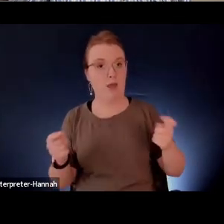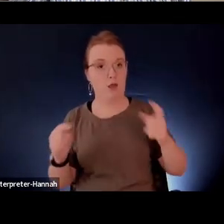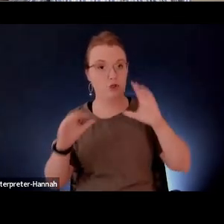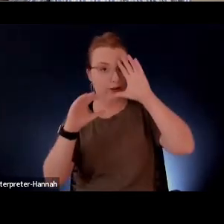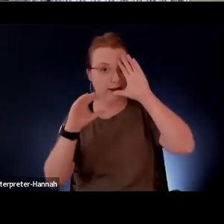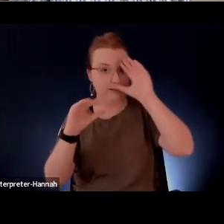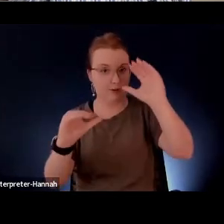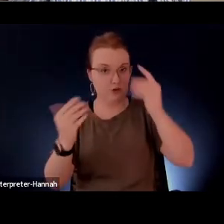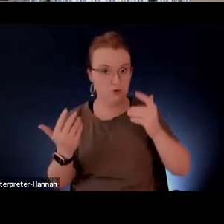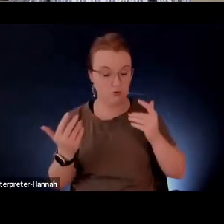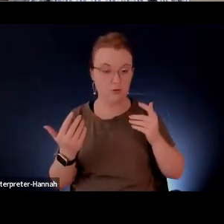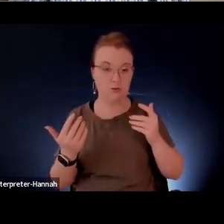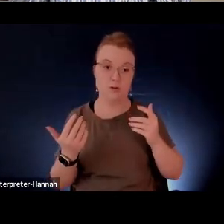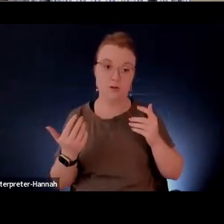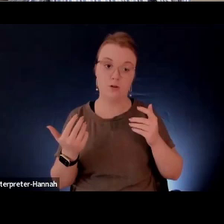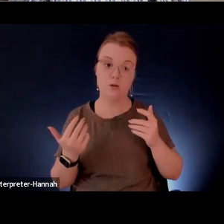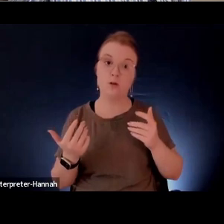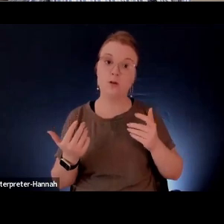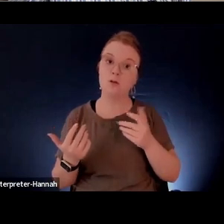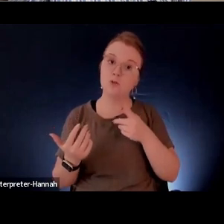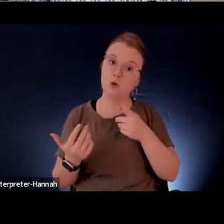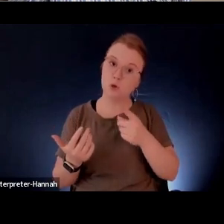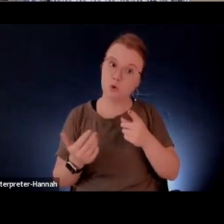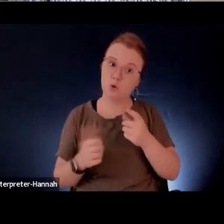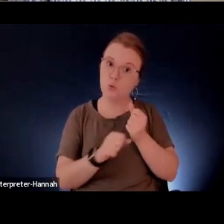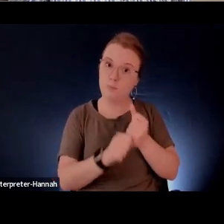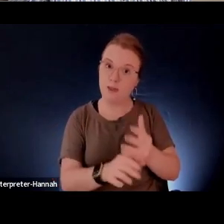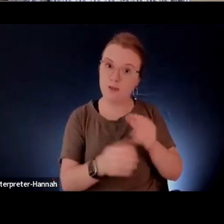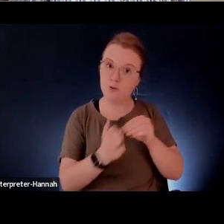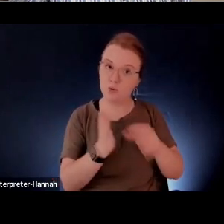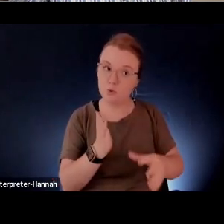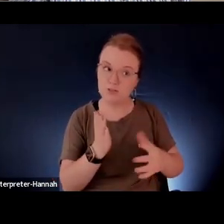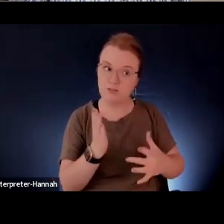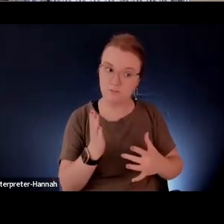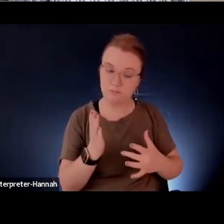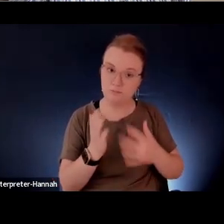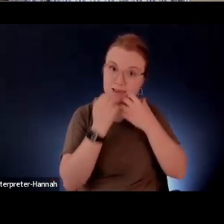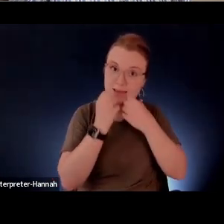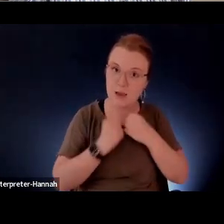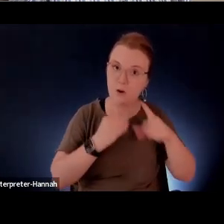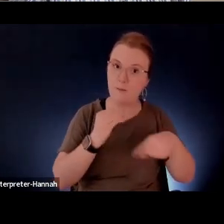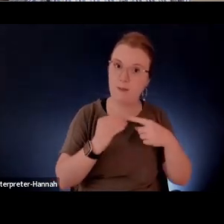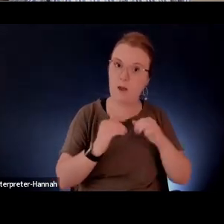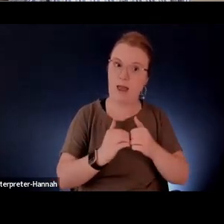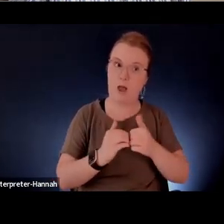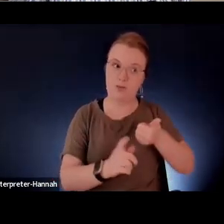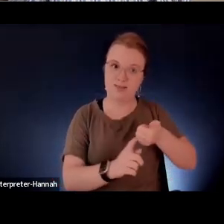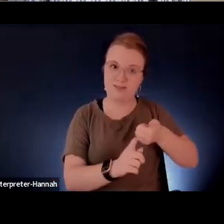care about how they're progressing and being self-motivated to progress.